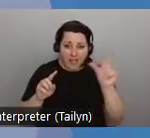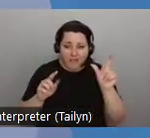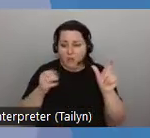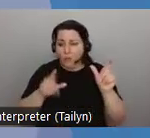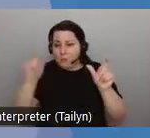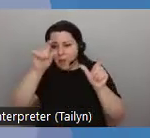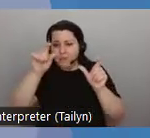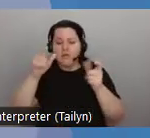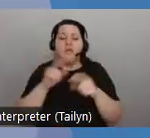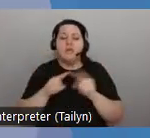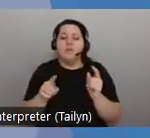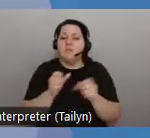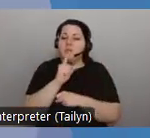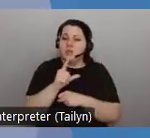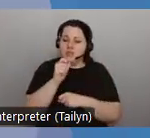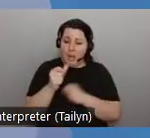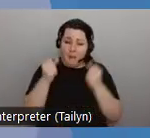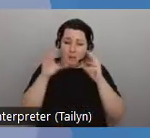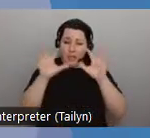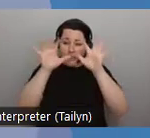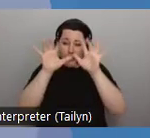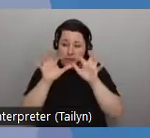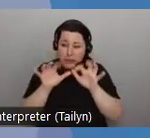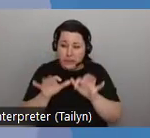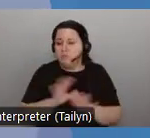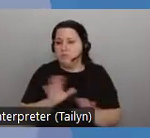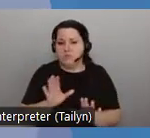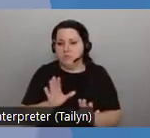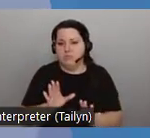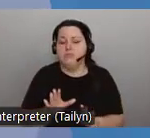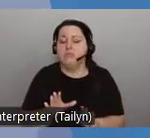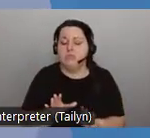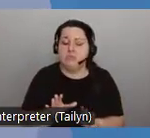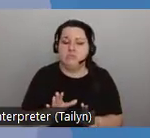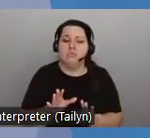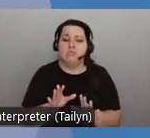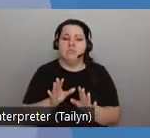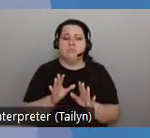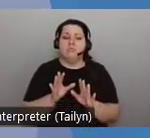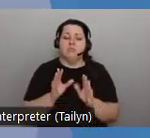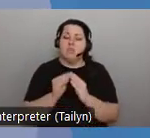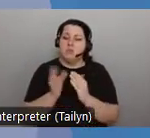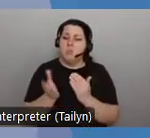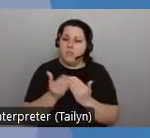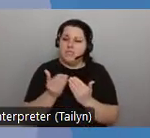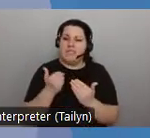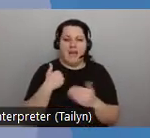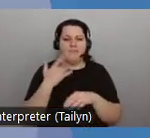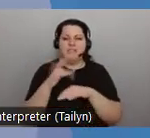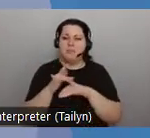up forms we expected to be right to left of a form field or right above it, but try to make sure you're not trying to